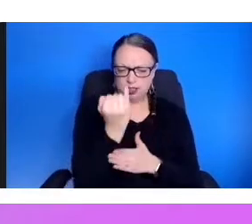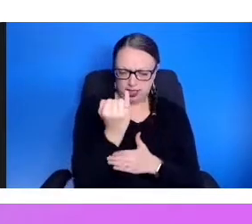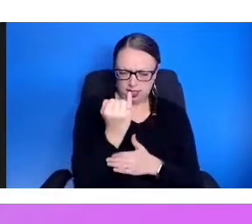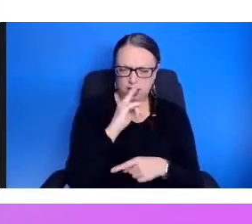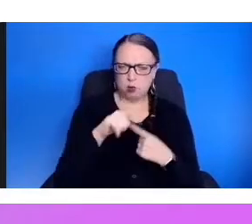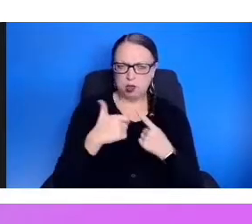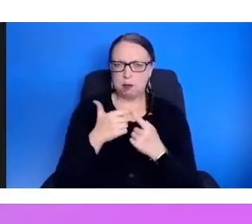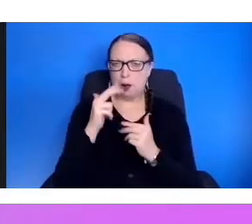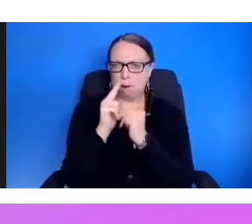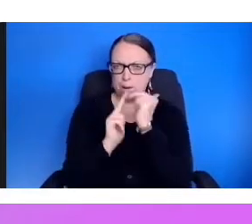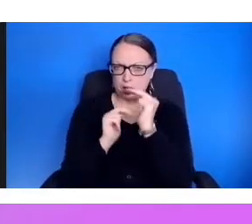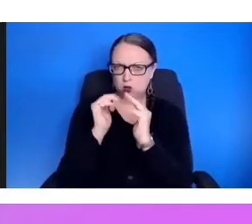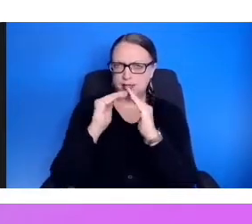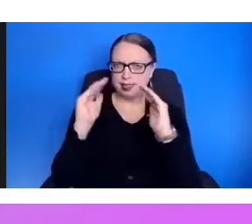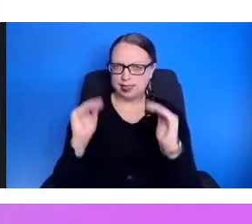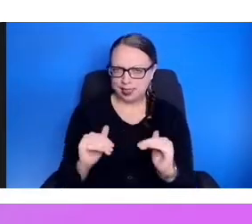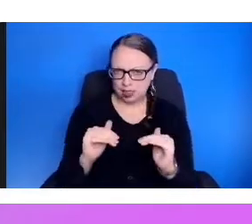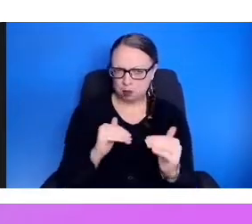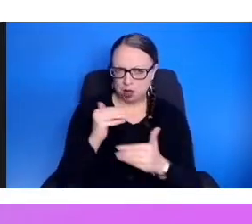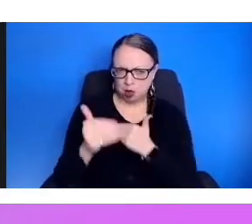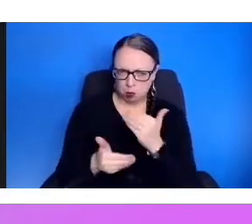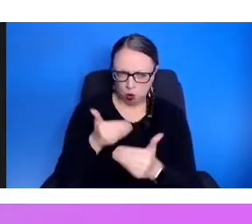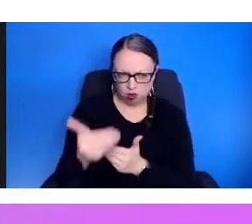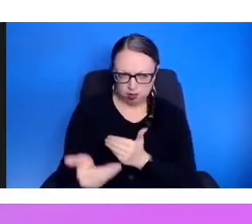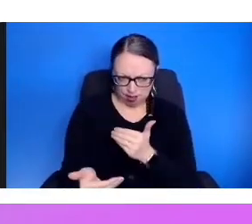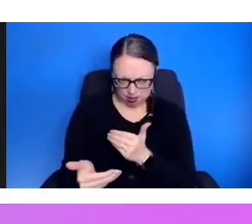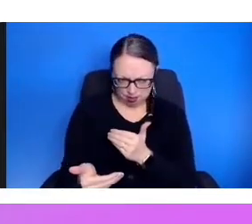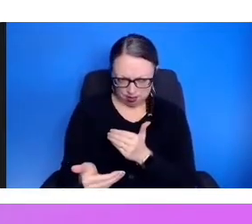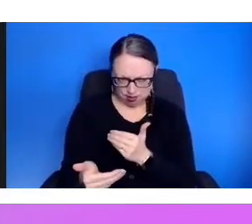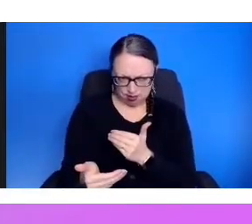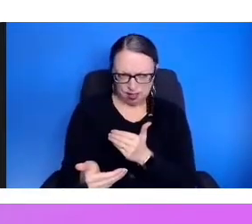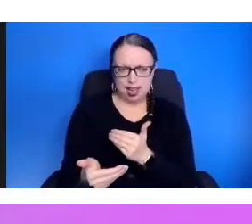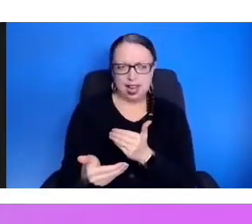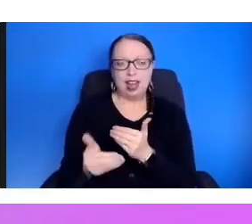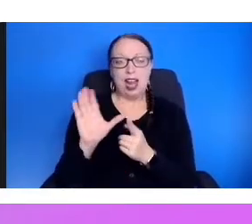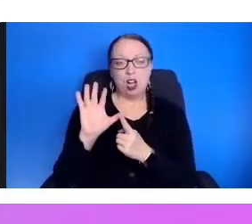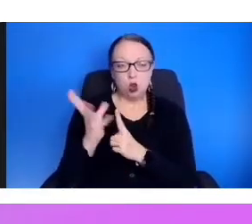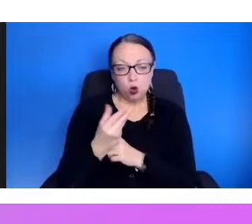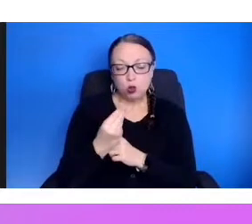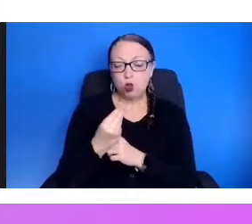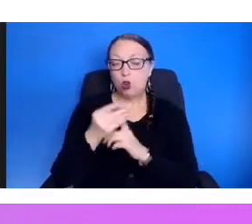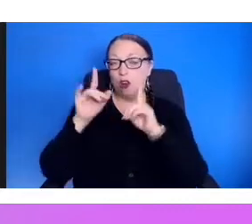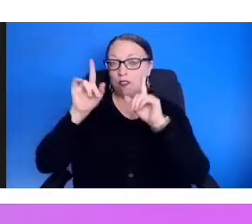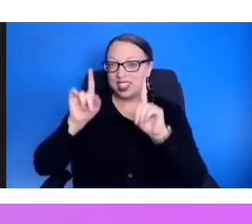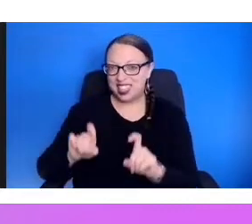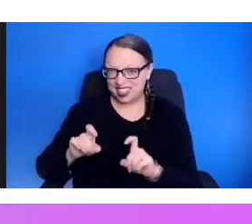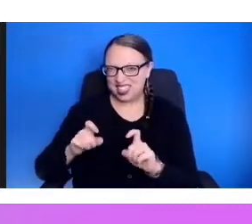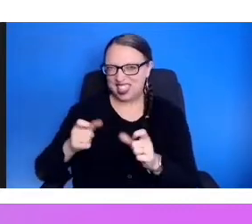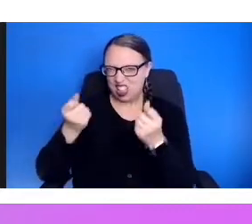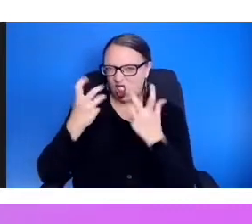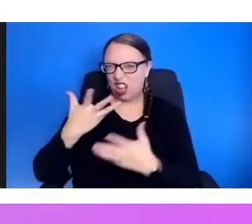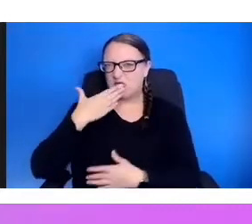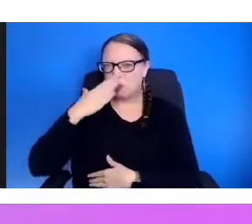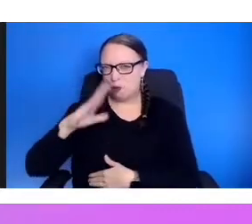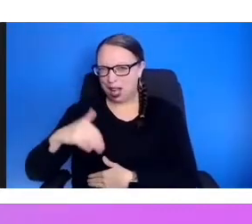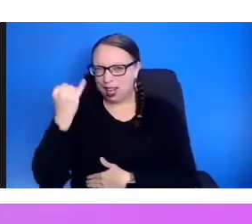the culture for testing lots of bad ideas and using the process to make them better and that's how inclusive insight